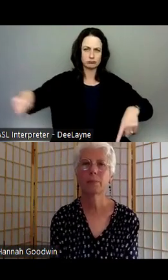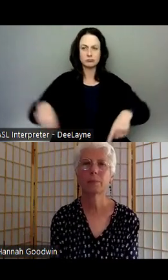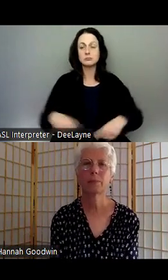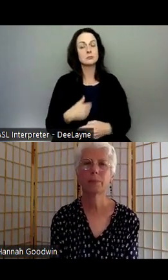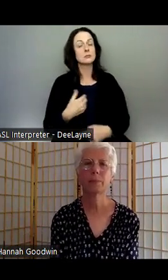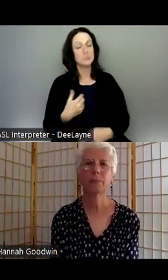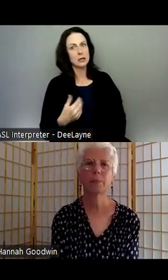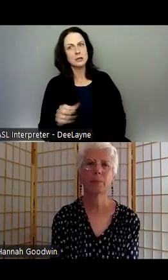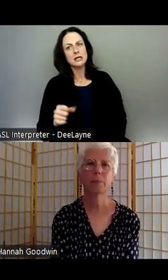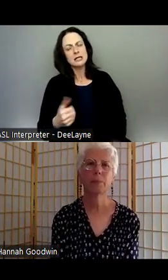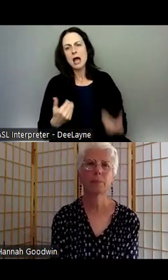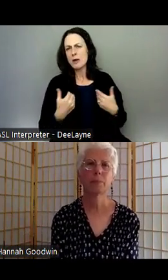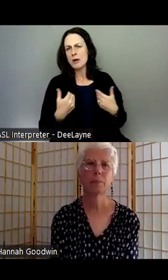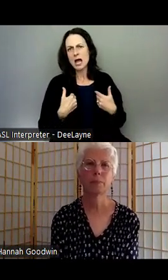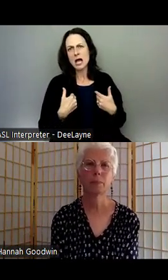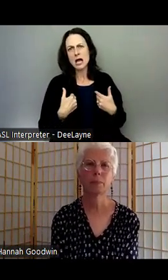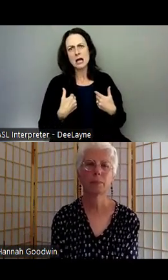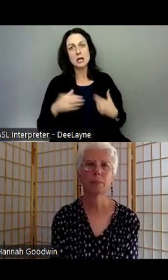And we've had ballparks